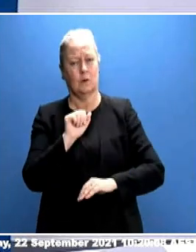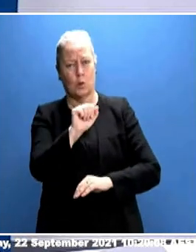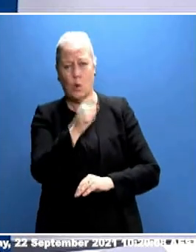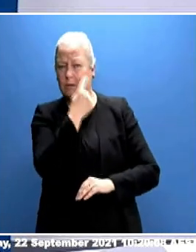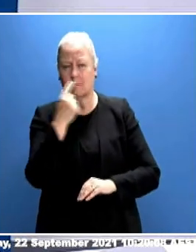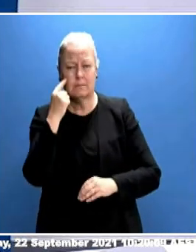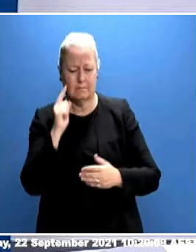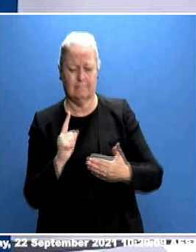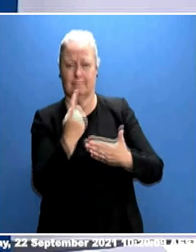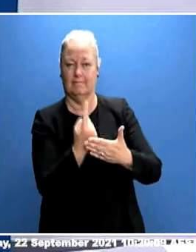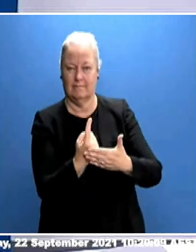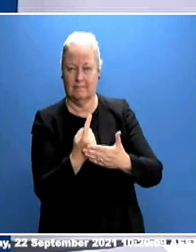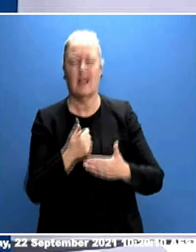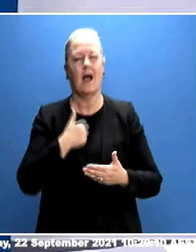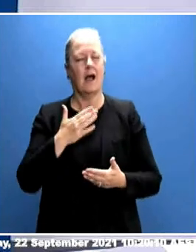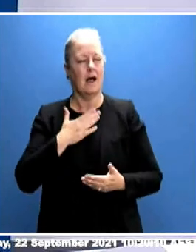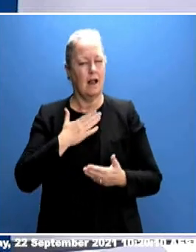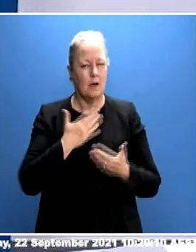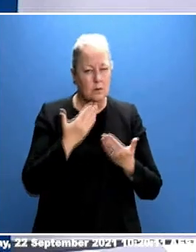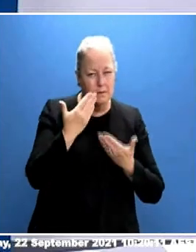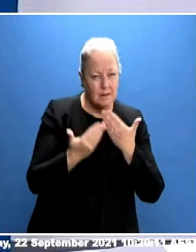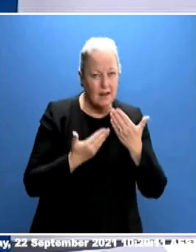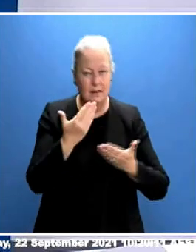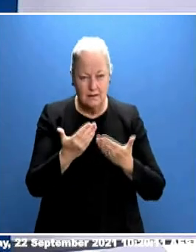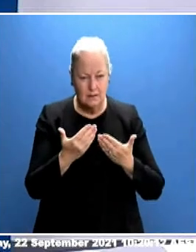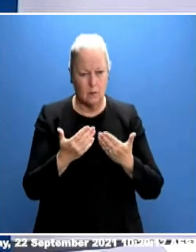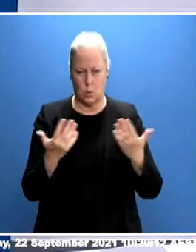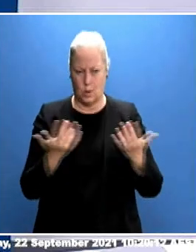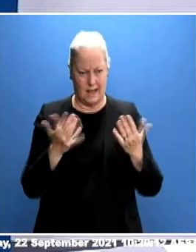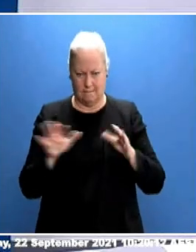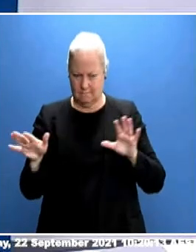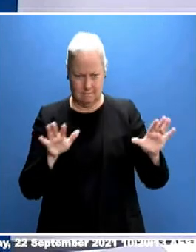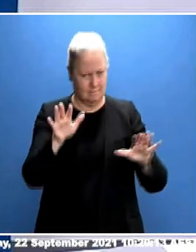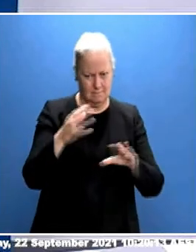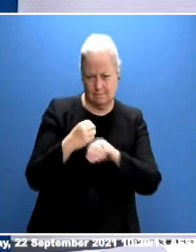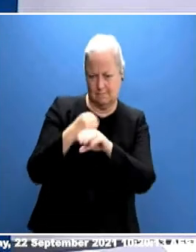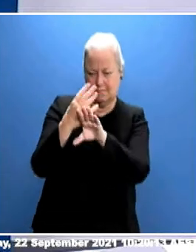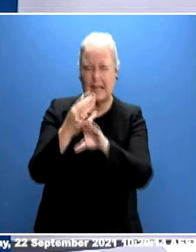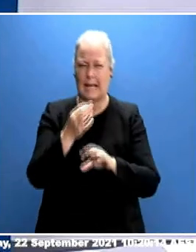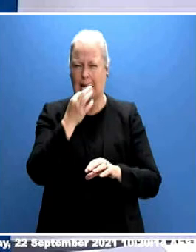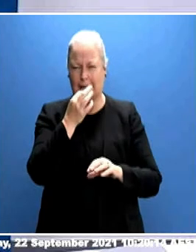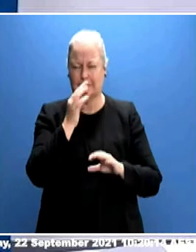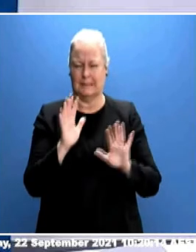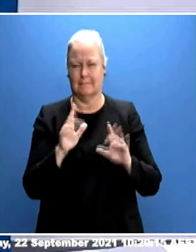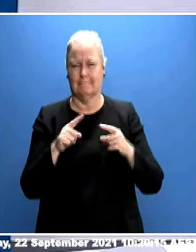I'd just like to explain where everyone is because it's a moderately complex arrangement.